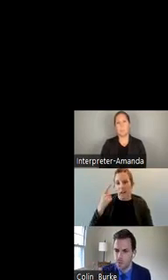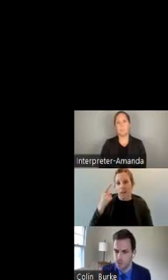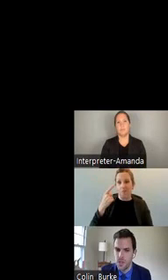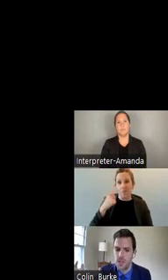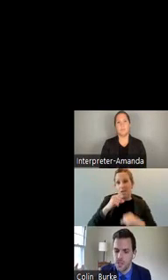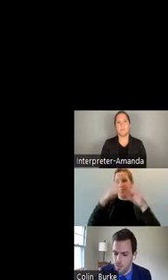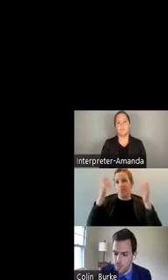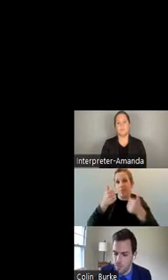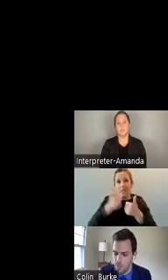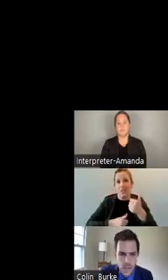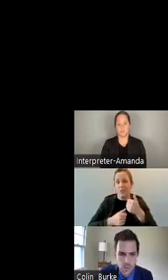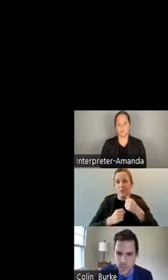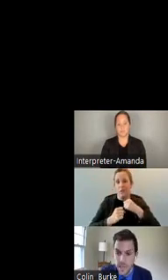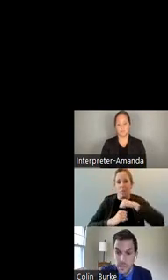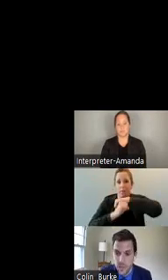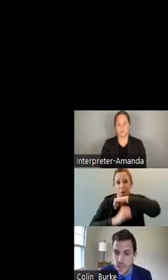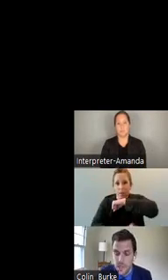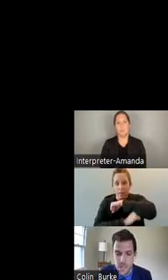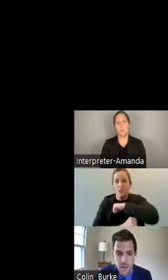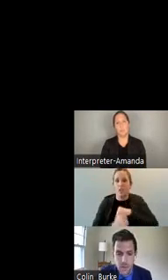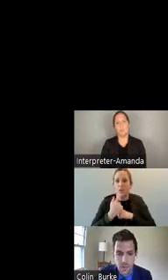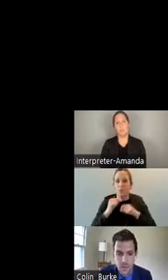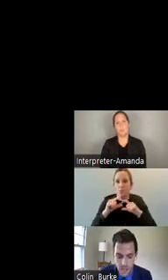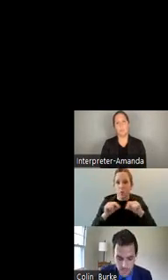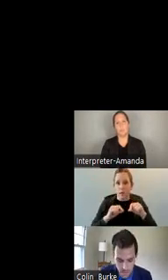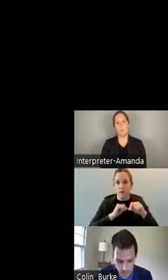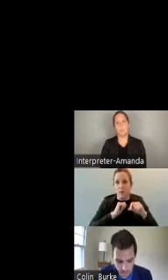bigger studies that were that we're planning very excited about which I'll talk a bit about